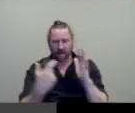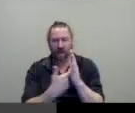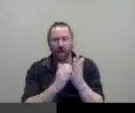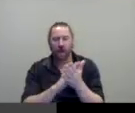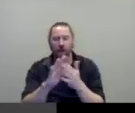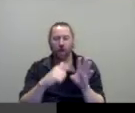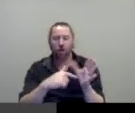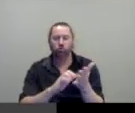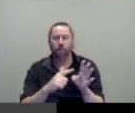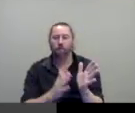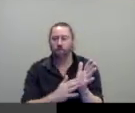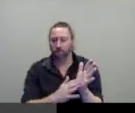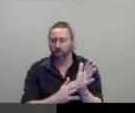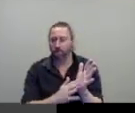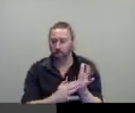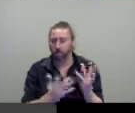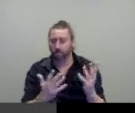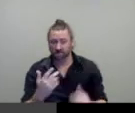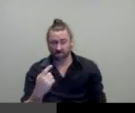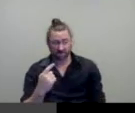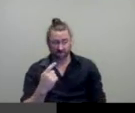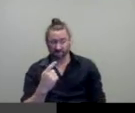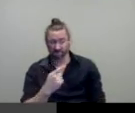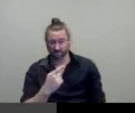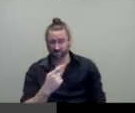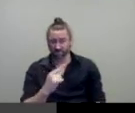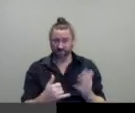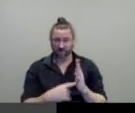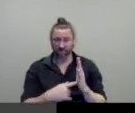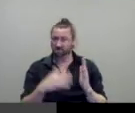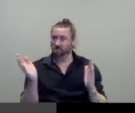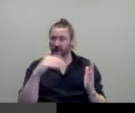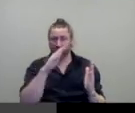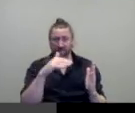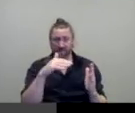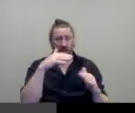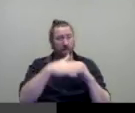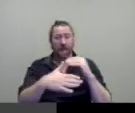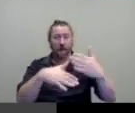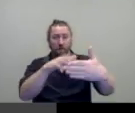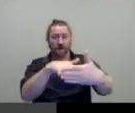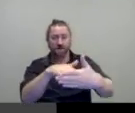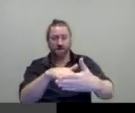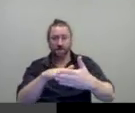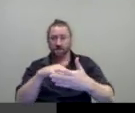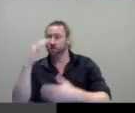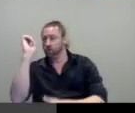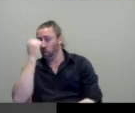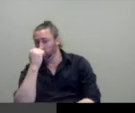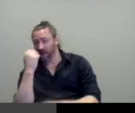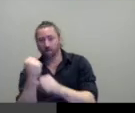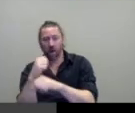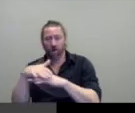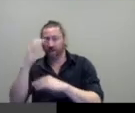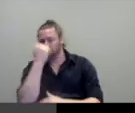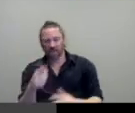in other words pure obstruction is paintings about painting and sculptures about sculpture and this